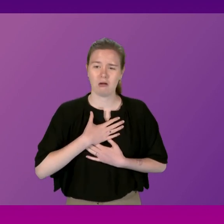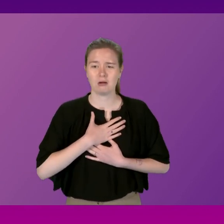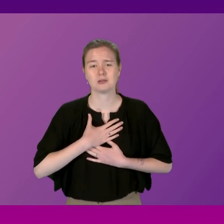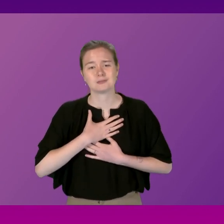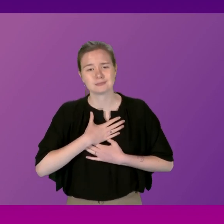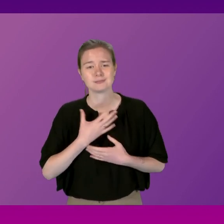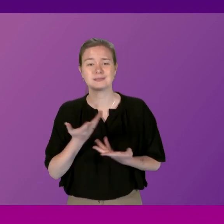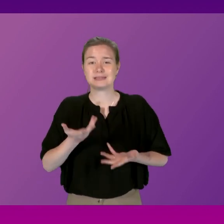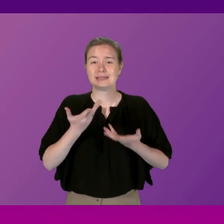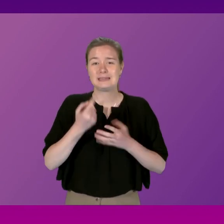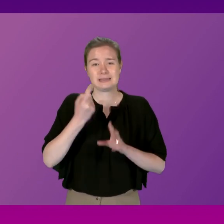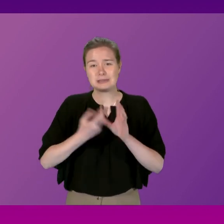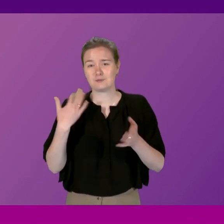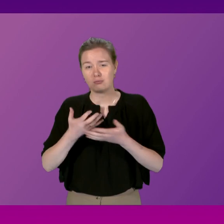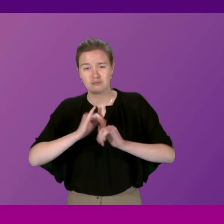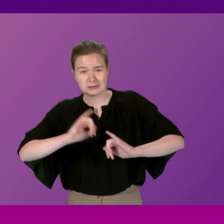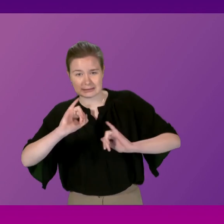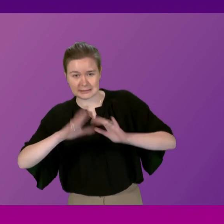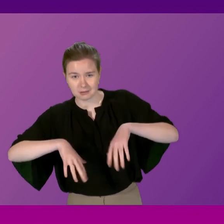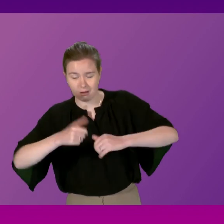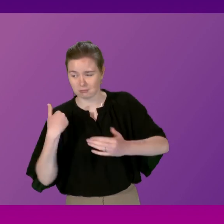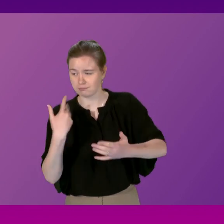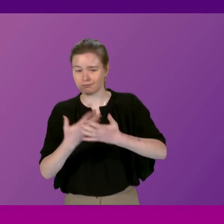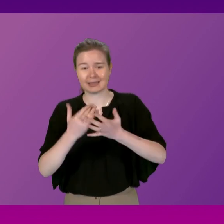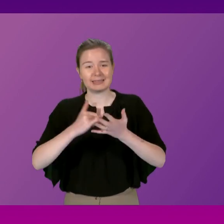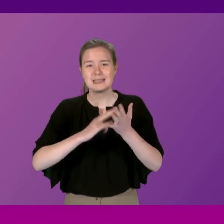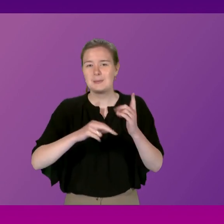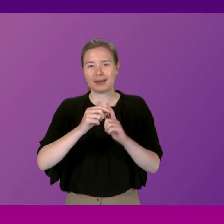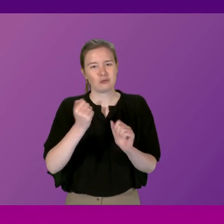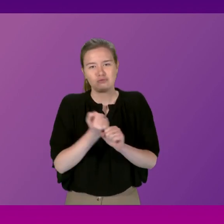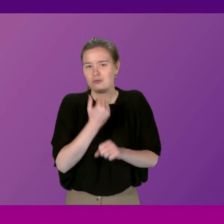Even now, years after the crisis began, the SNP is not doing anywhere near enough.